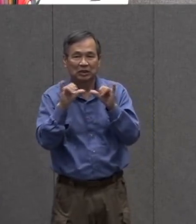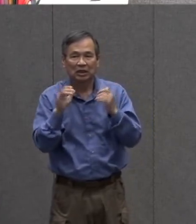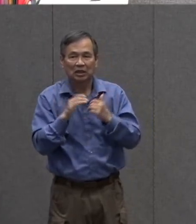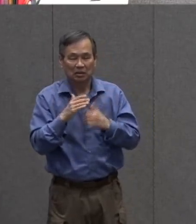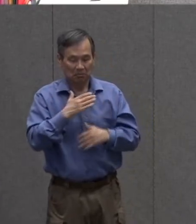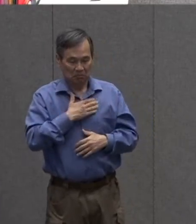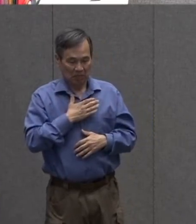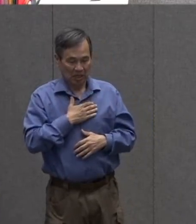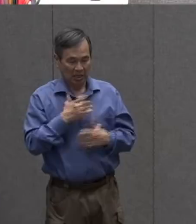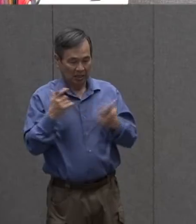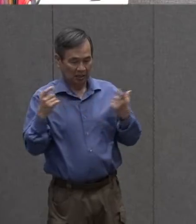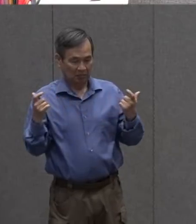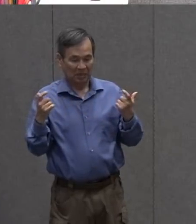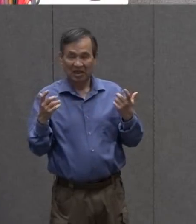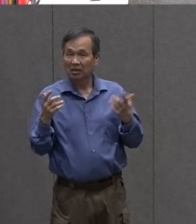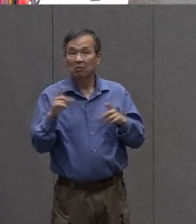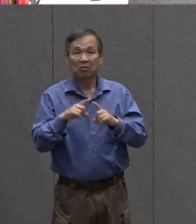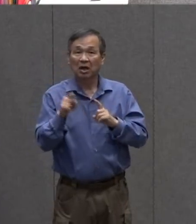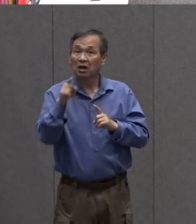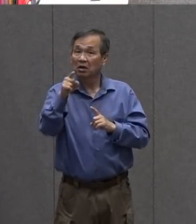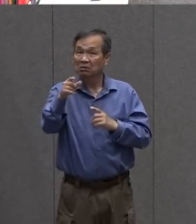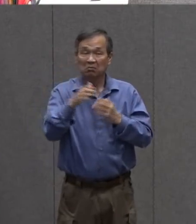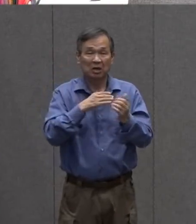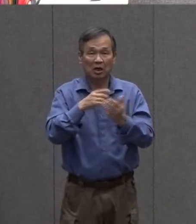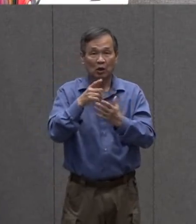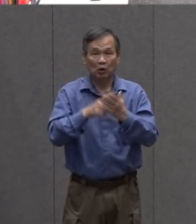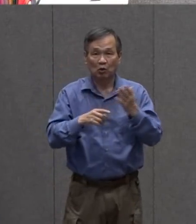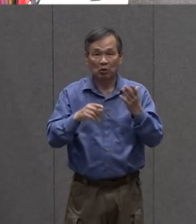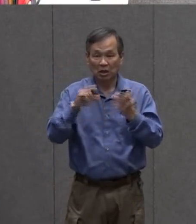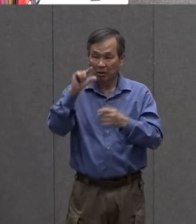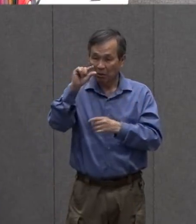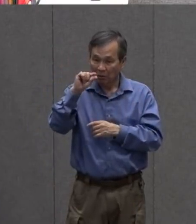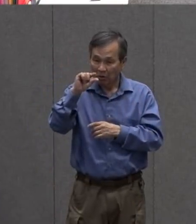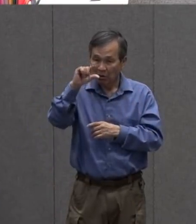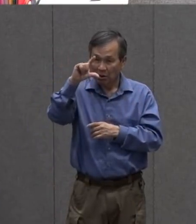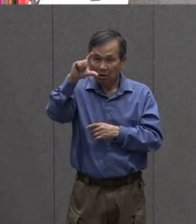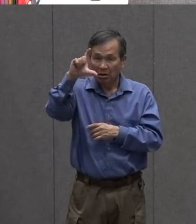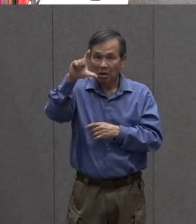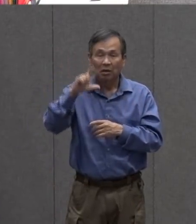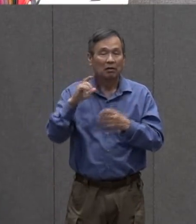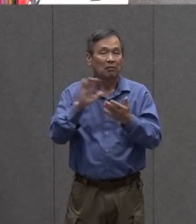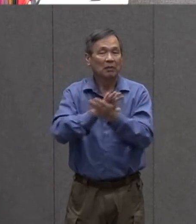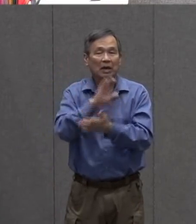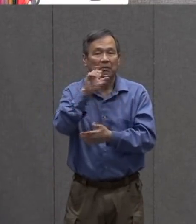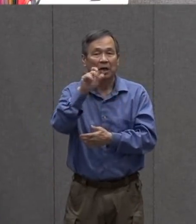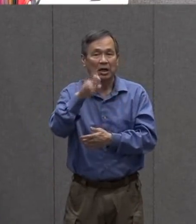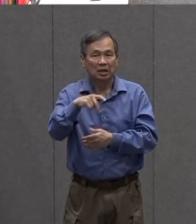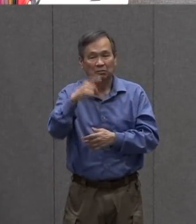but you can use a small itty-bitty paper clip, too. That's A-okay. And I'm going to save the rest of this scrap paper